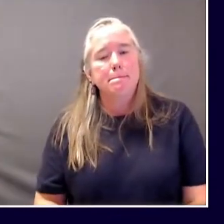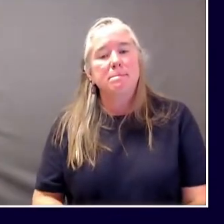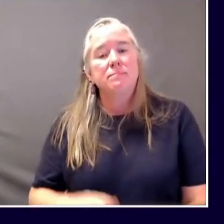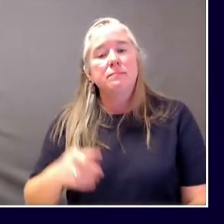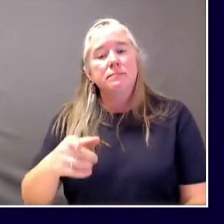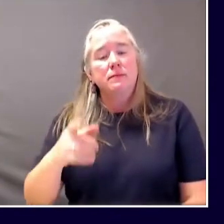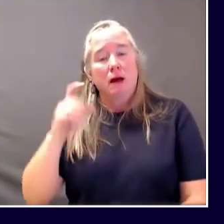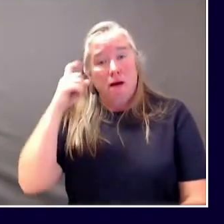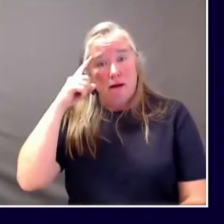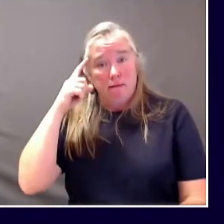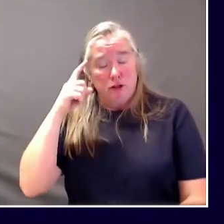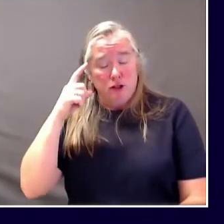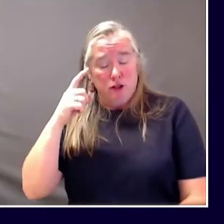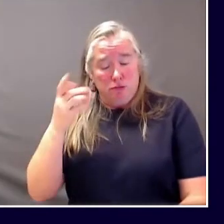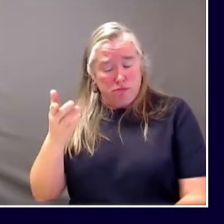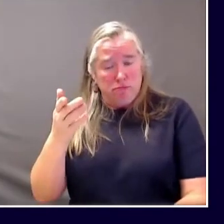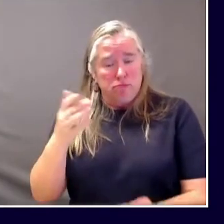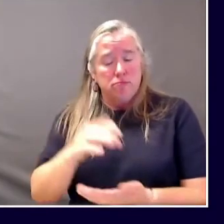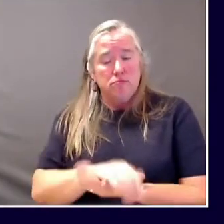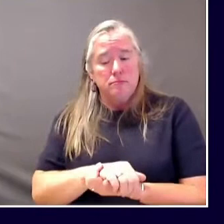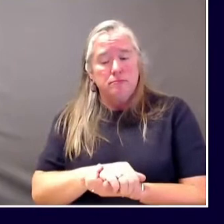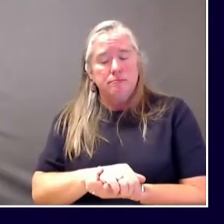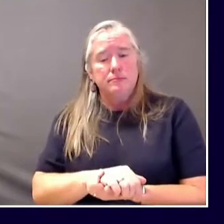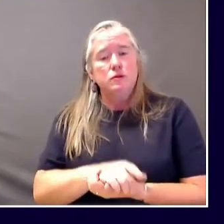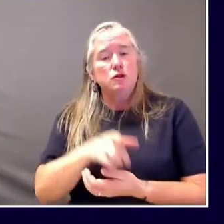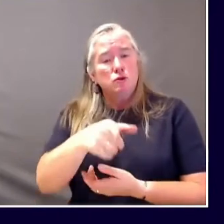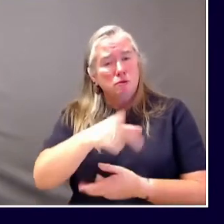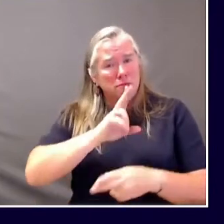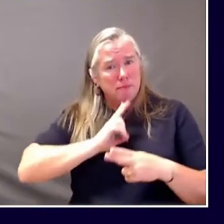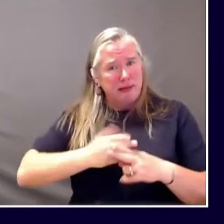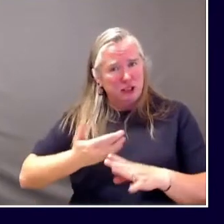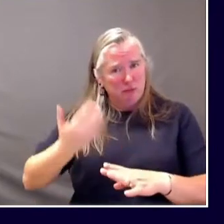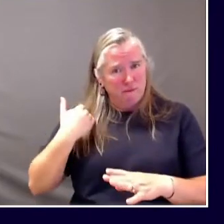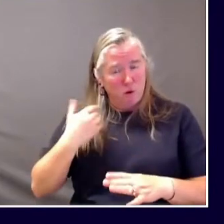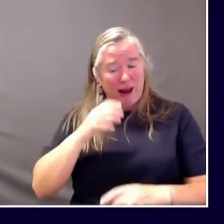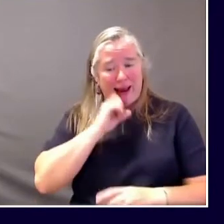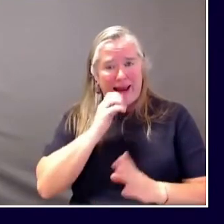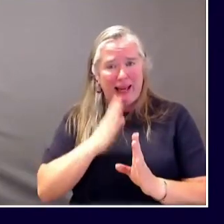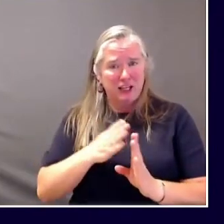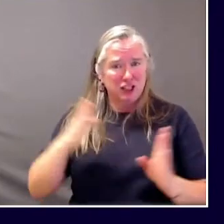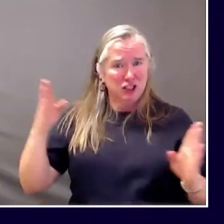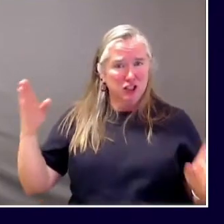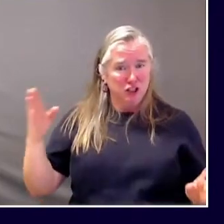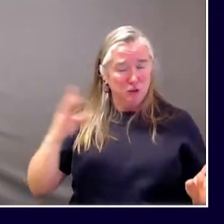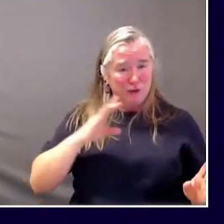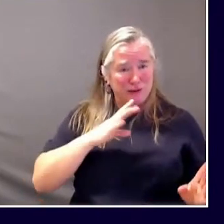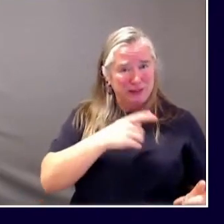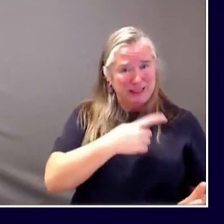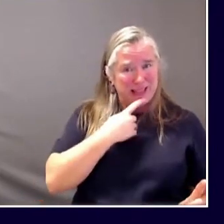people who've been newly